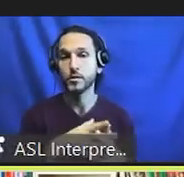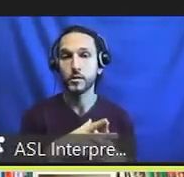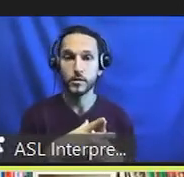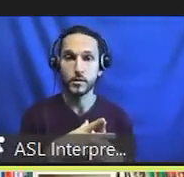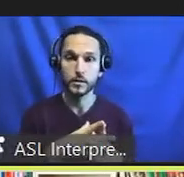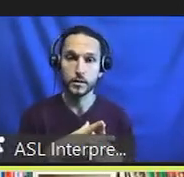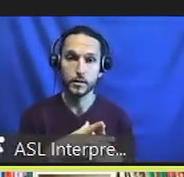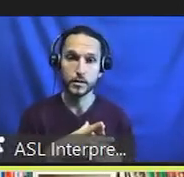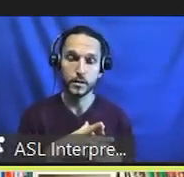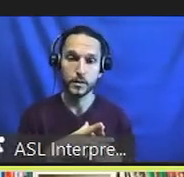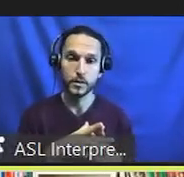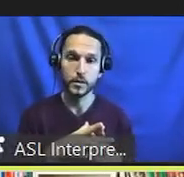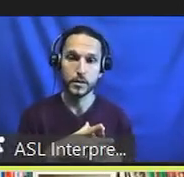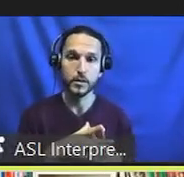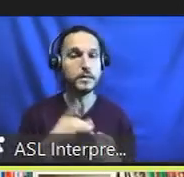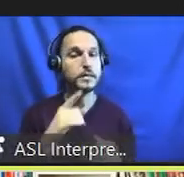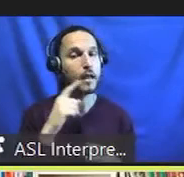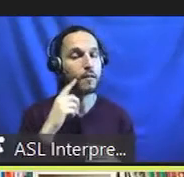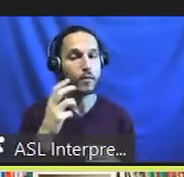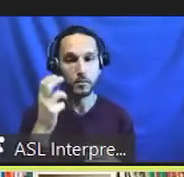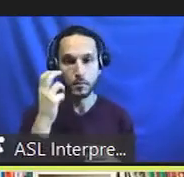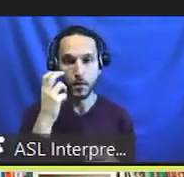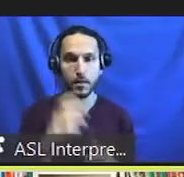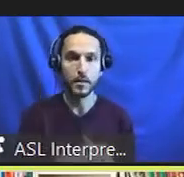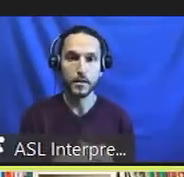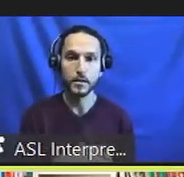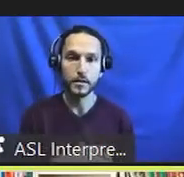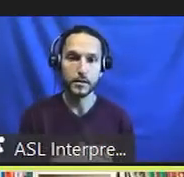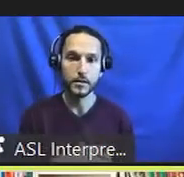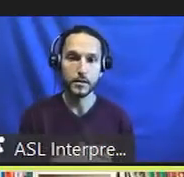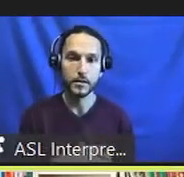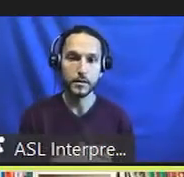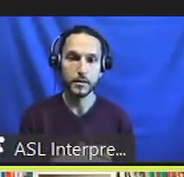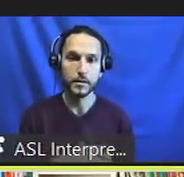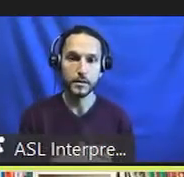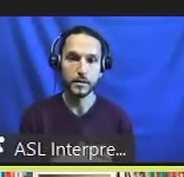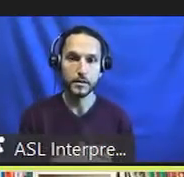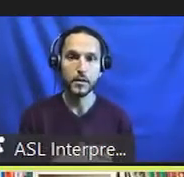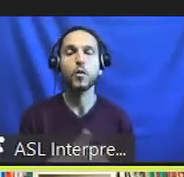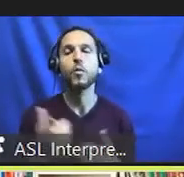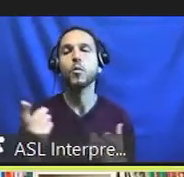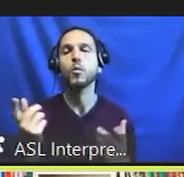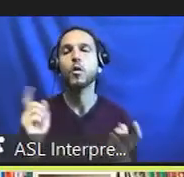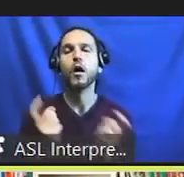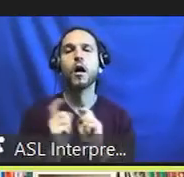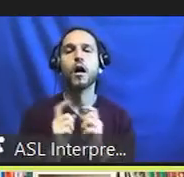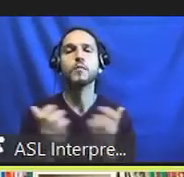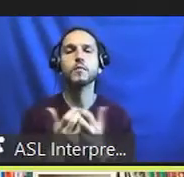And one of the participants is deafblind. So what accommodations would be provided?